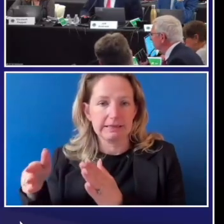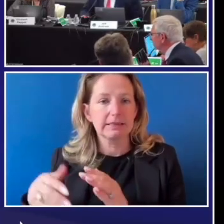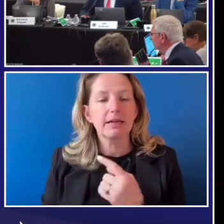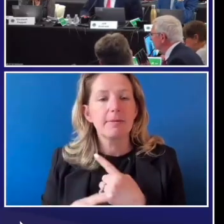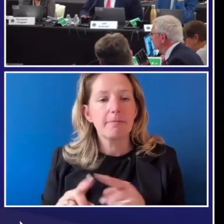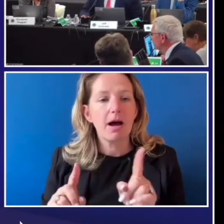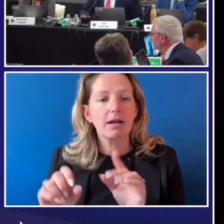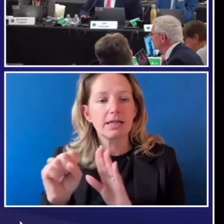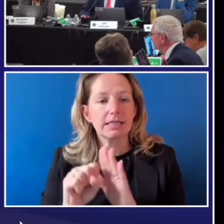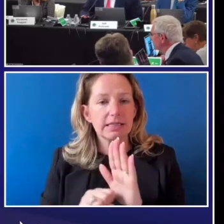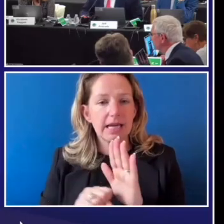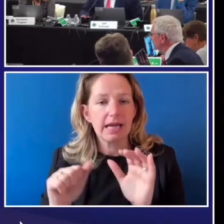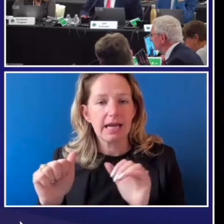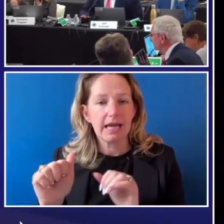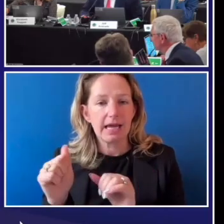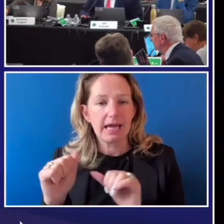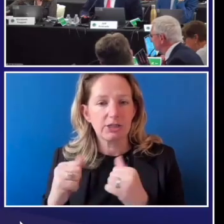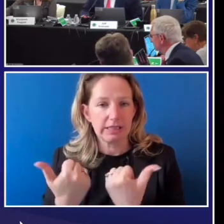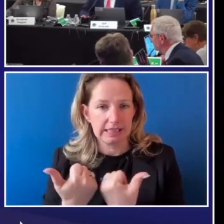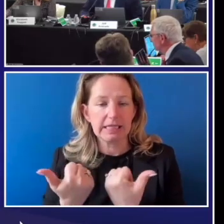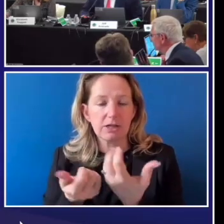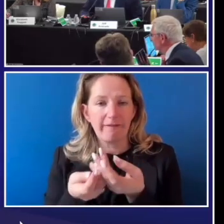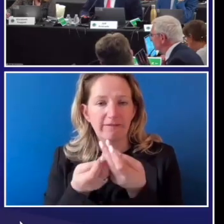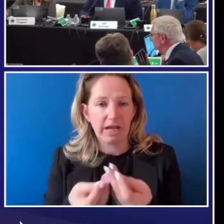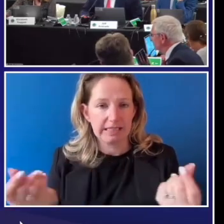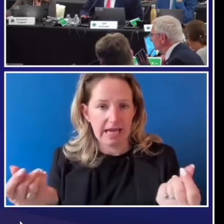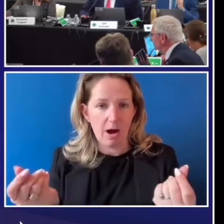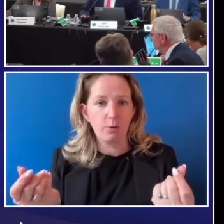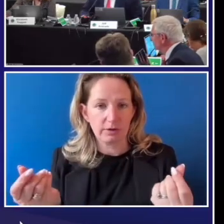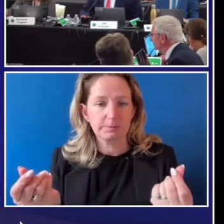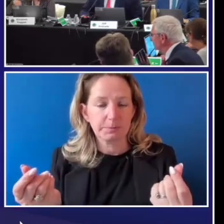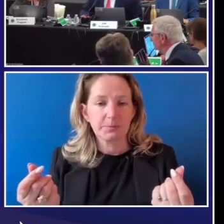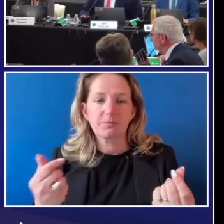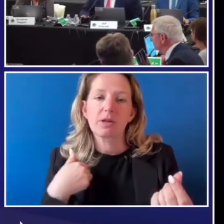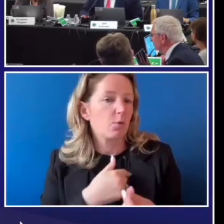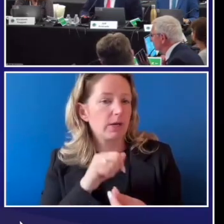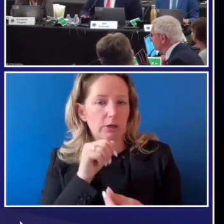sitting, she's got phased out. So we're, um, we don't have a process for any new uh,